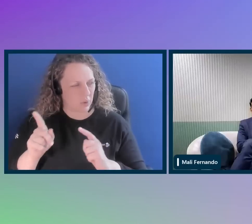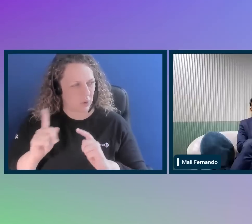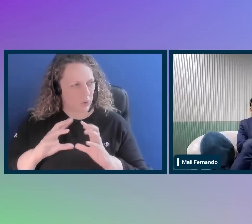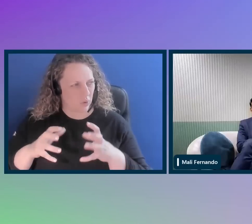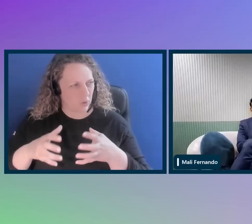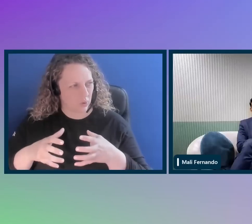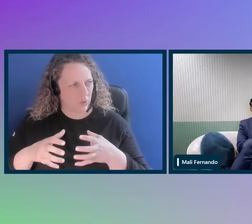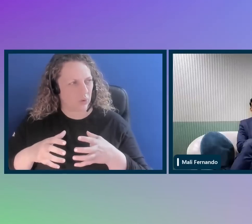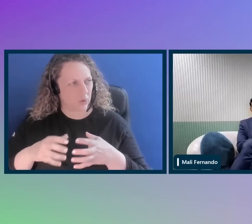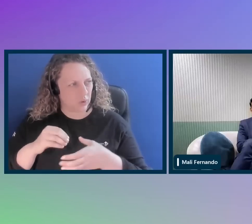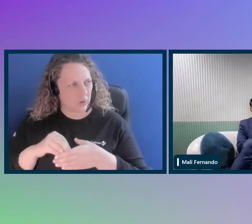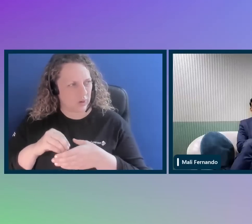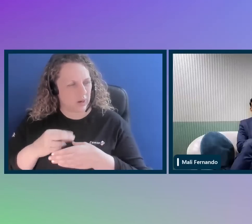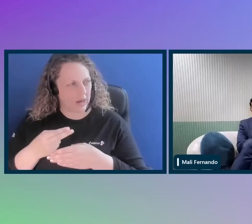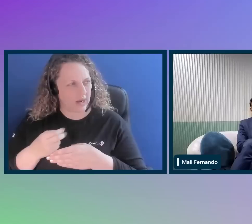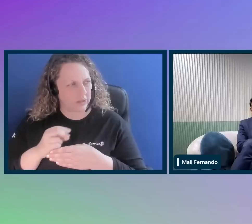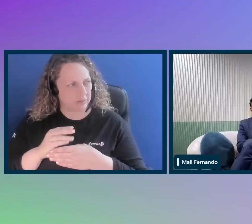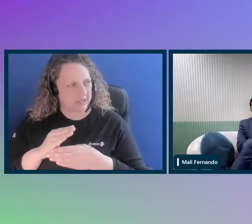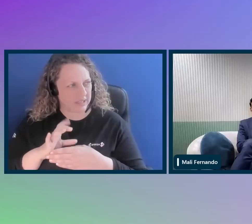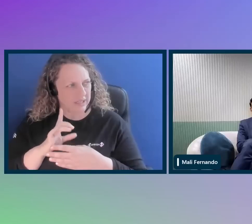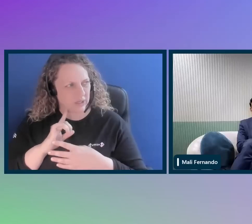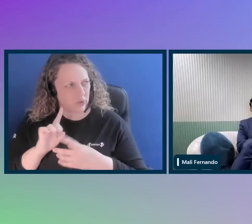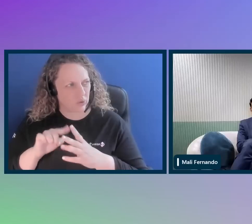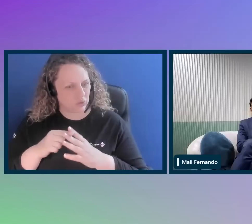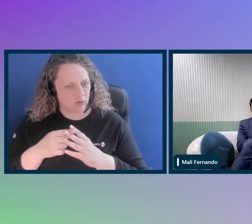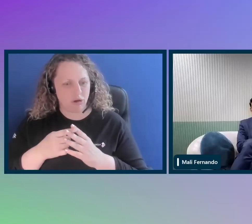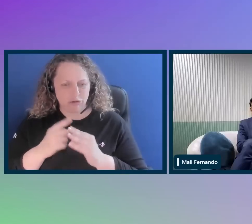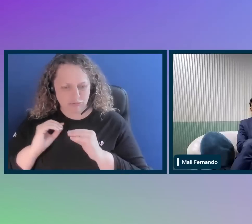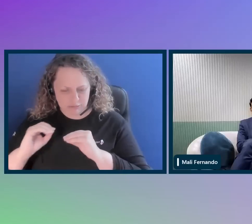inside of HSBC to mobilize them for digital accessibility,